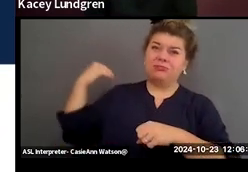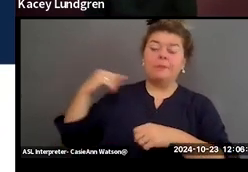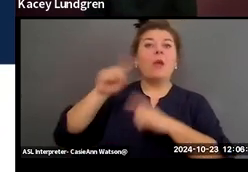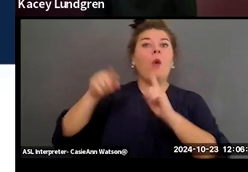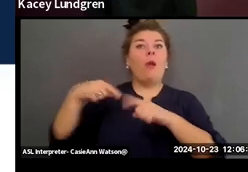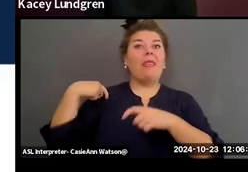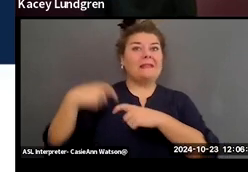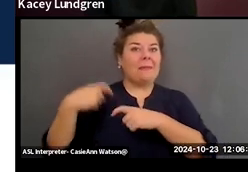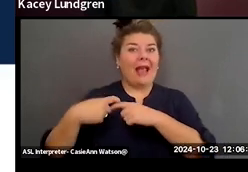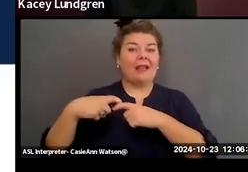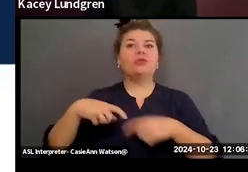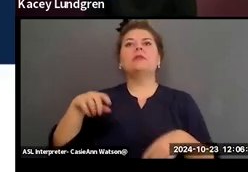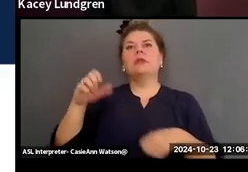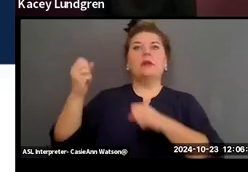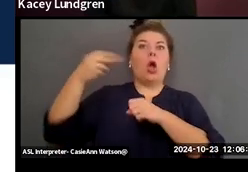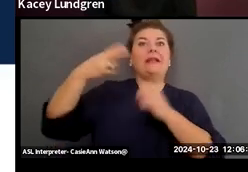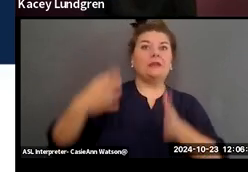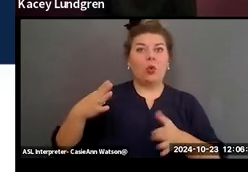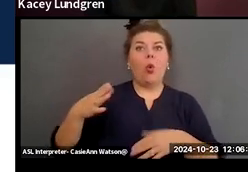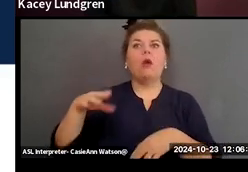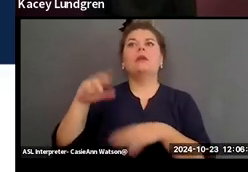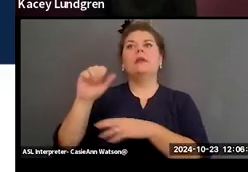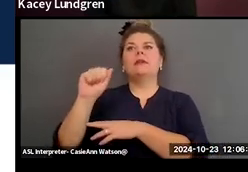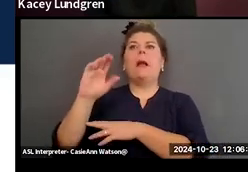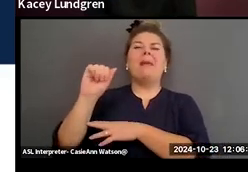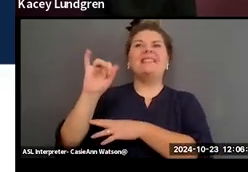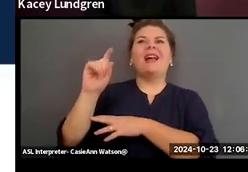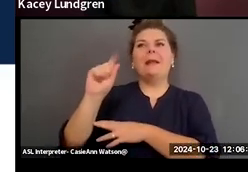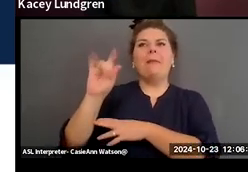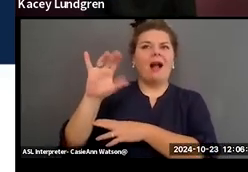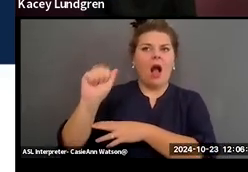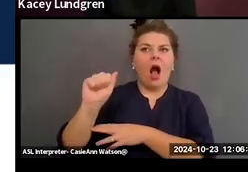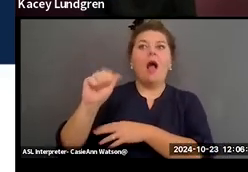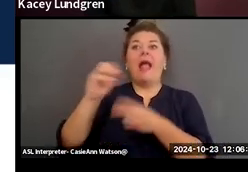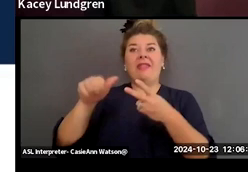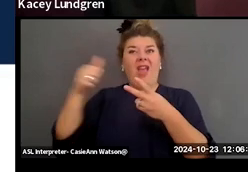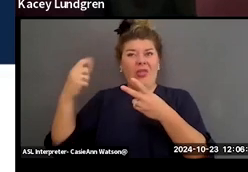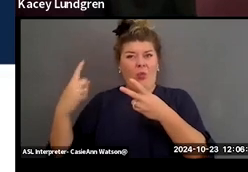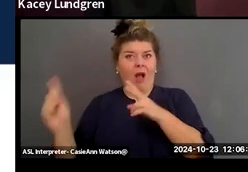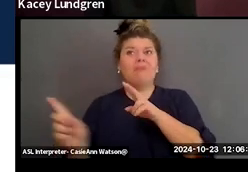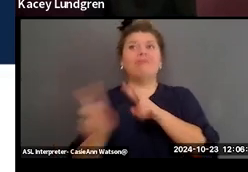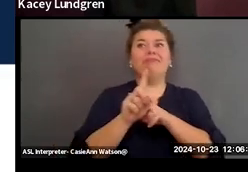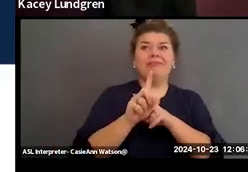Cabeza de Vaca and later Coronado, arrived in North America in the early 1500s,